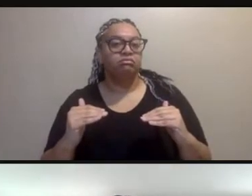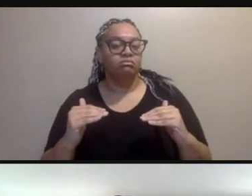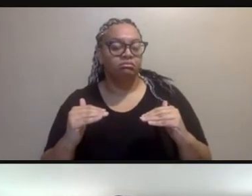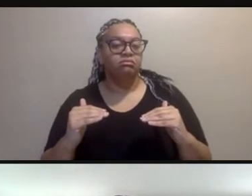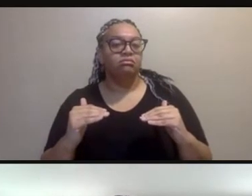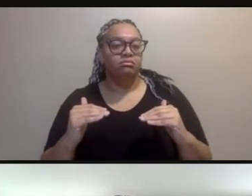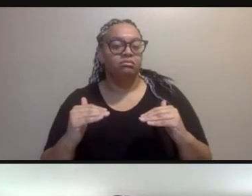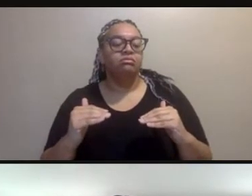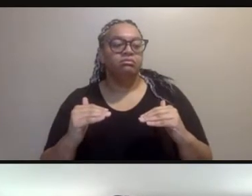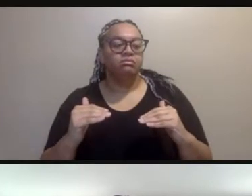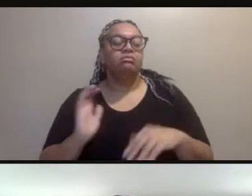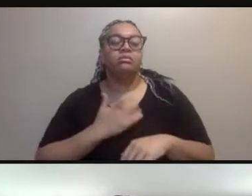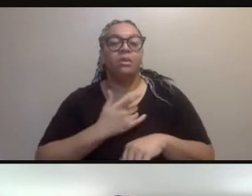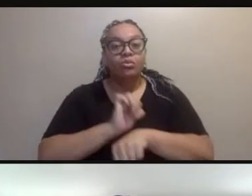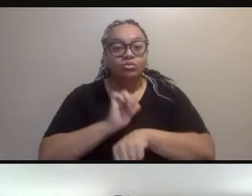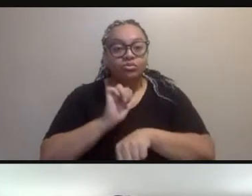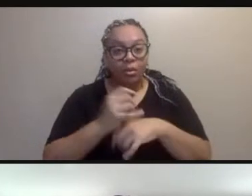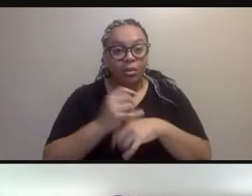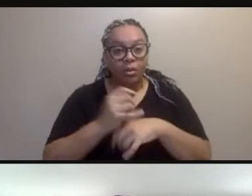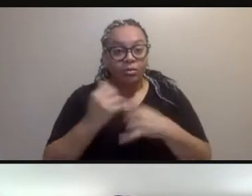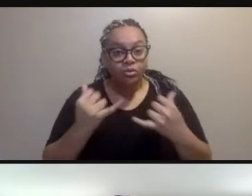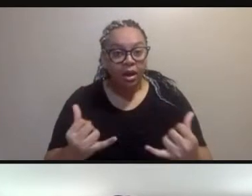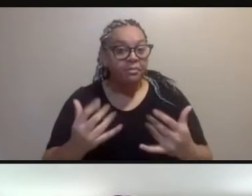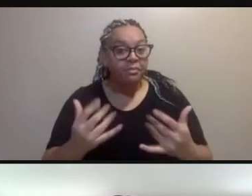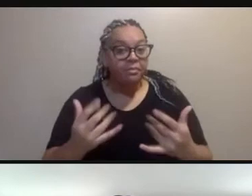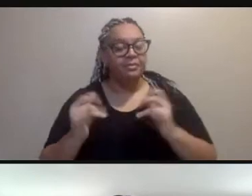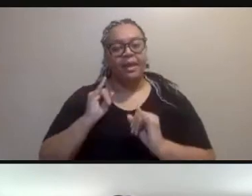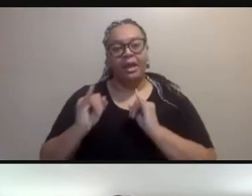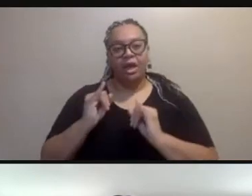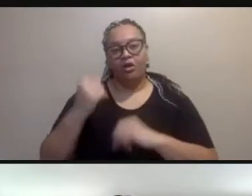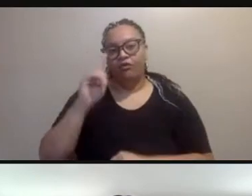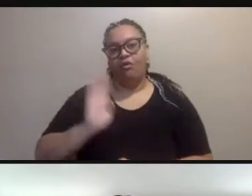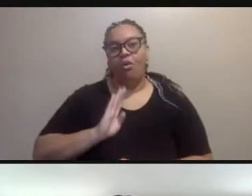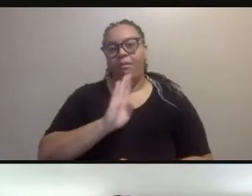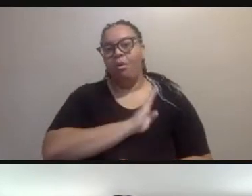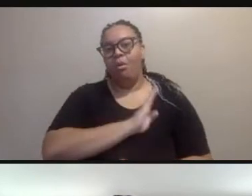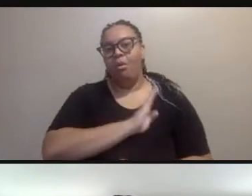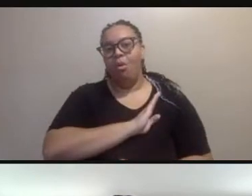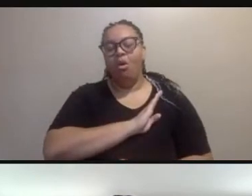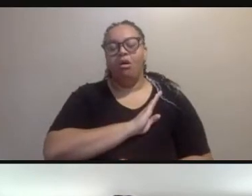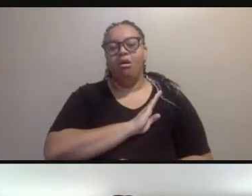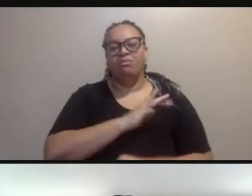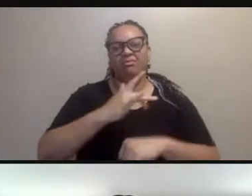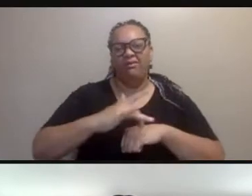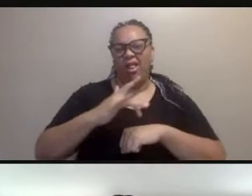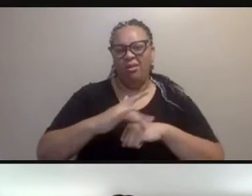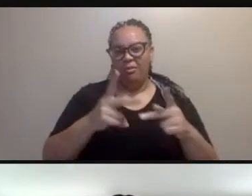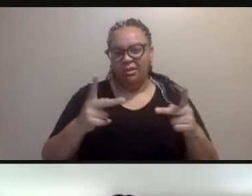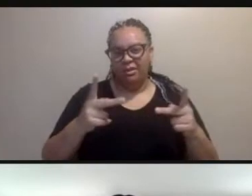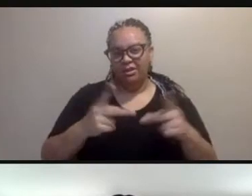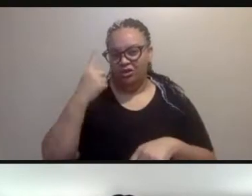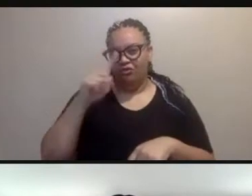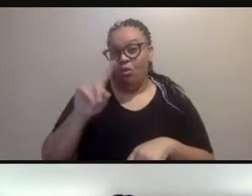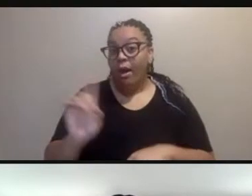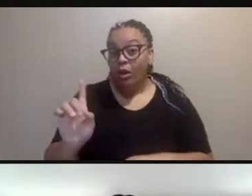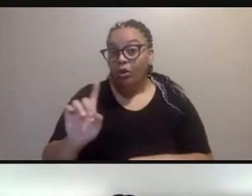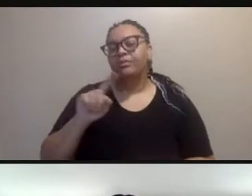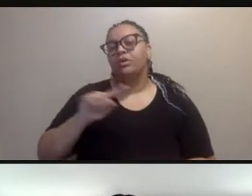AGENDA MODIFICATIONS?